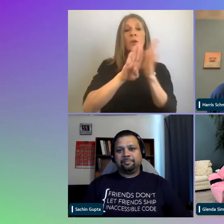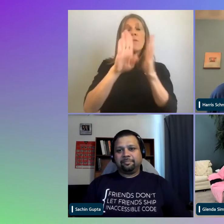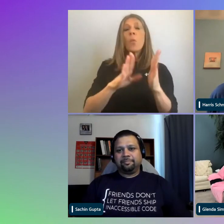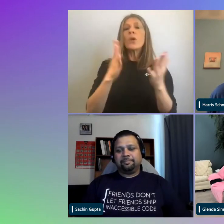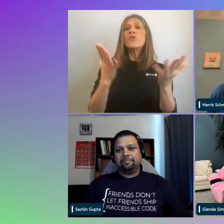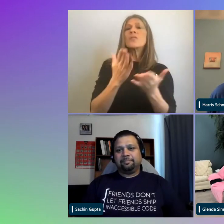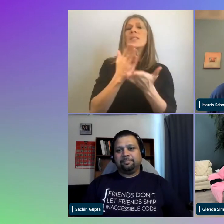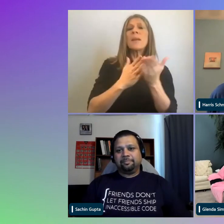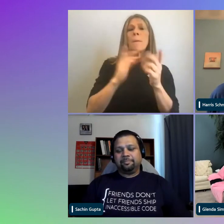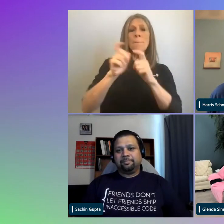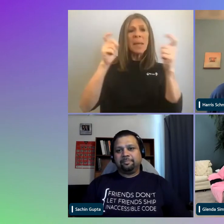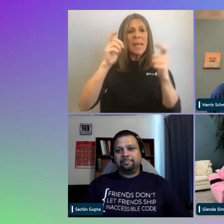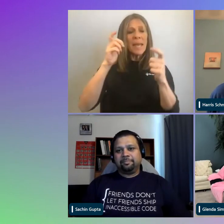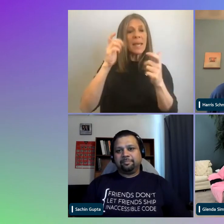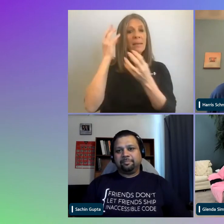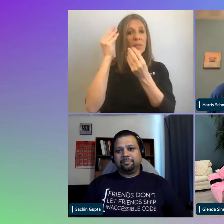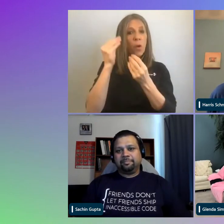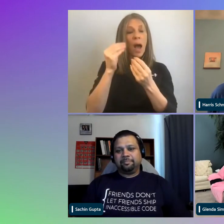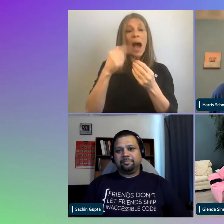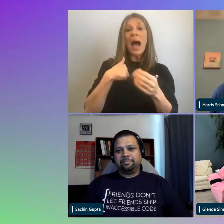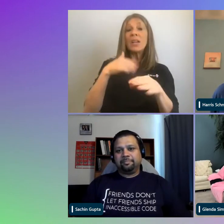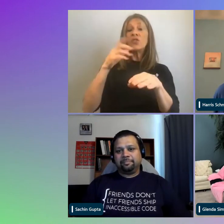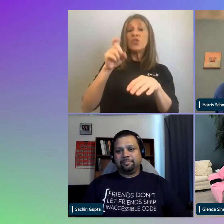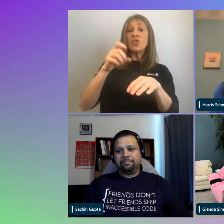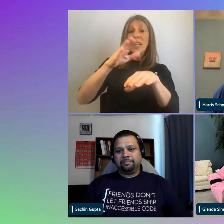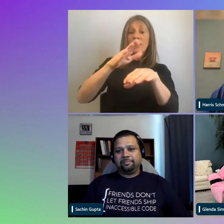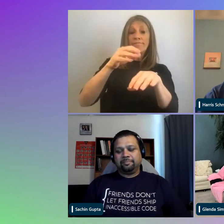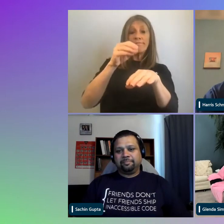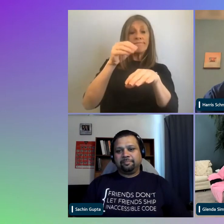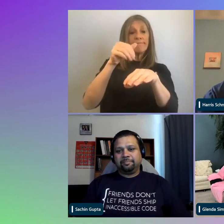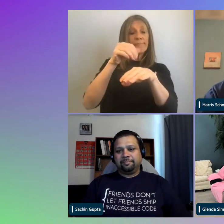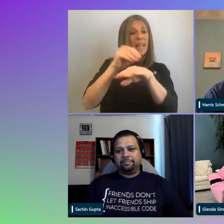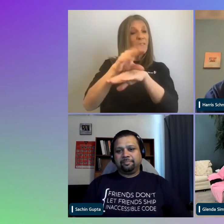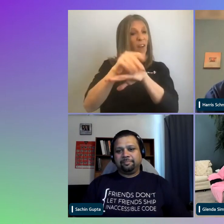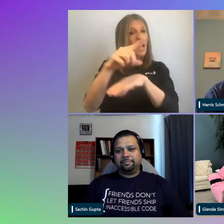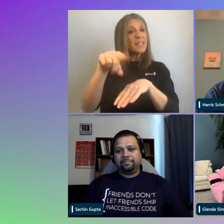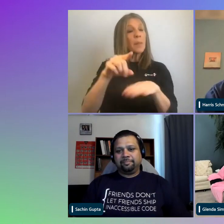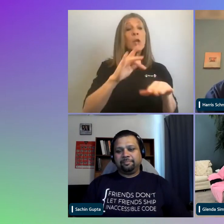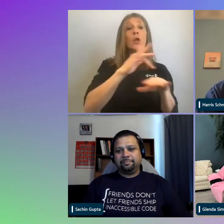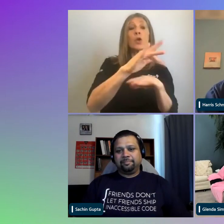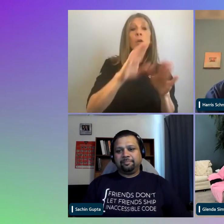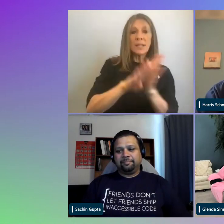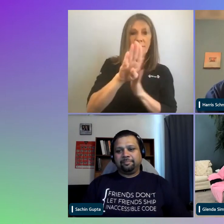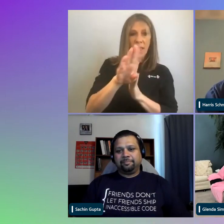considerations I should advise them on during early development